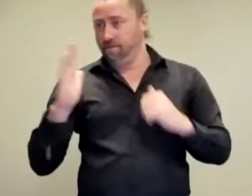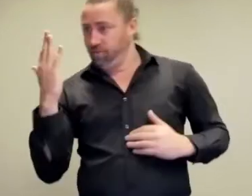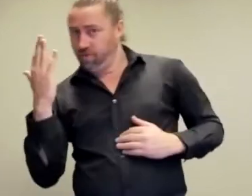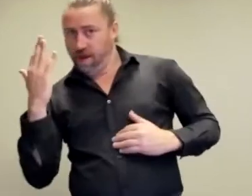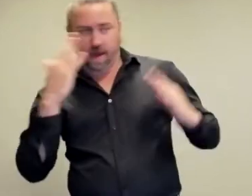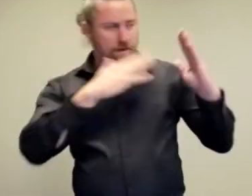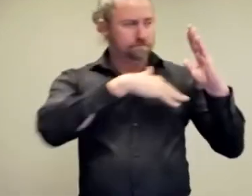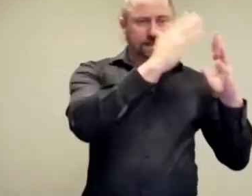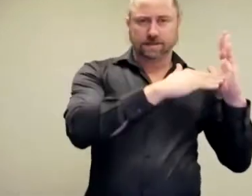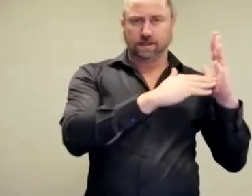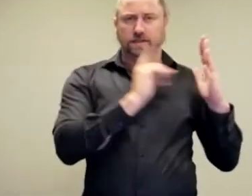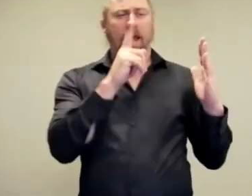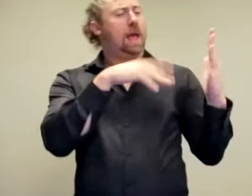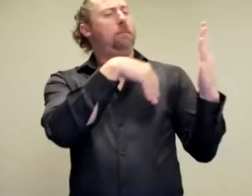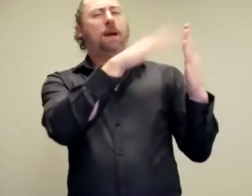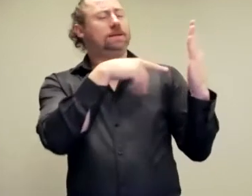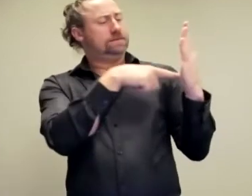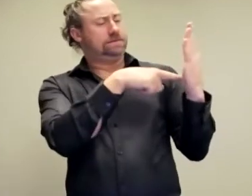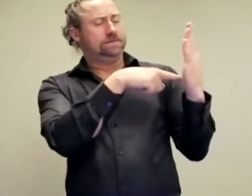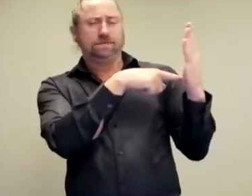What is painting but the act of embracing